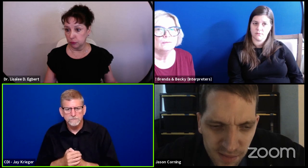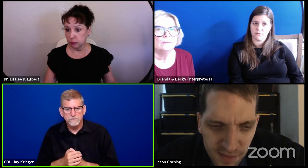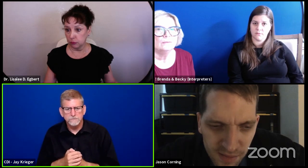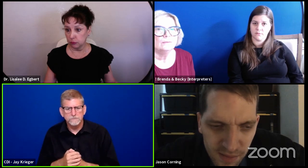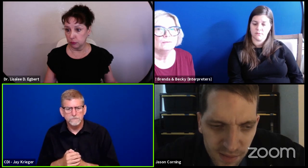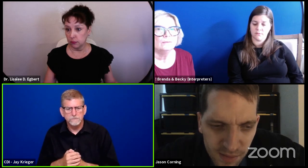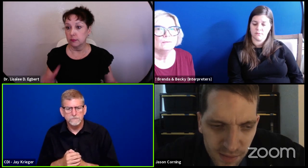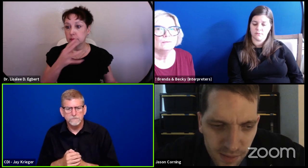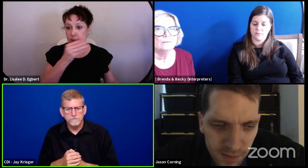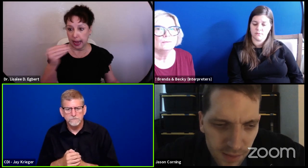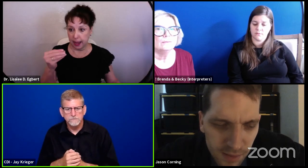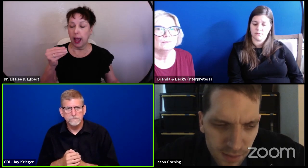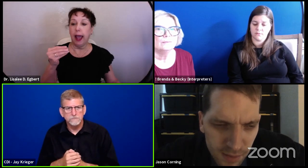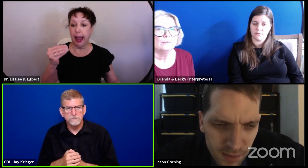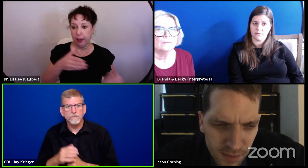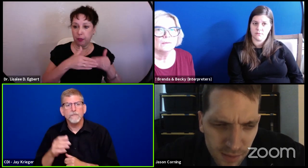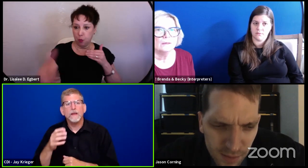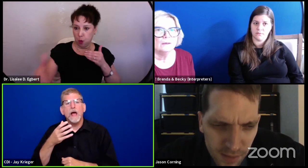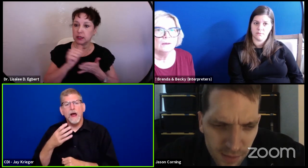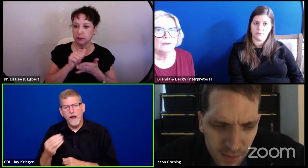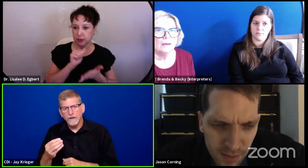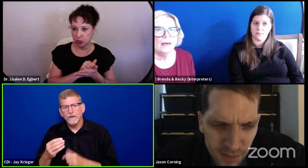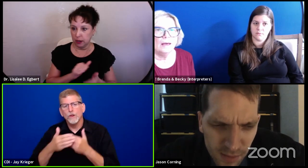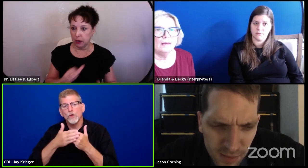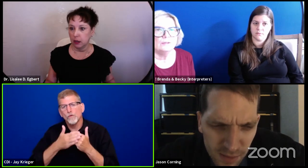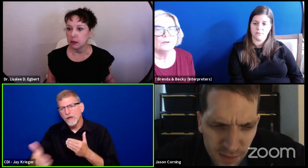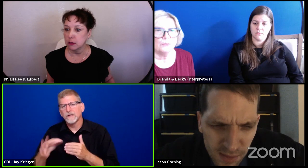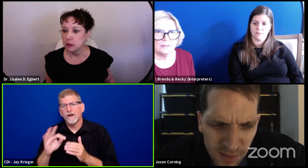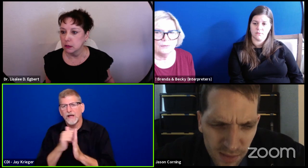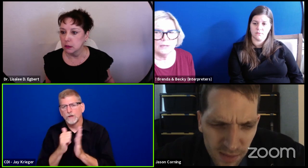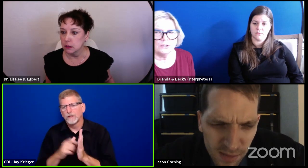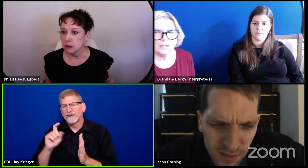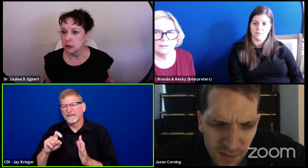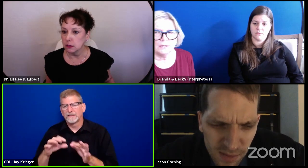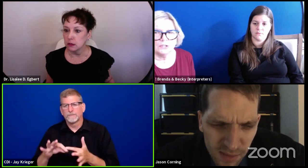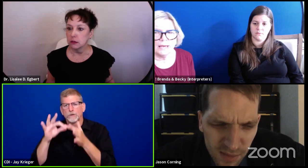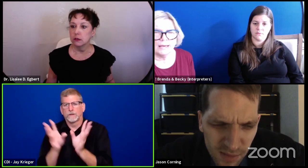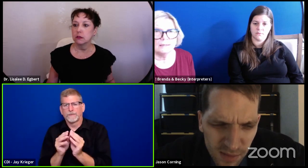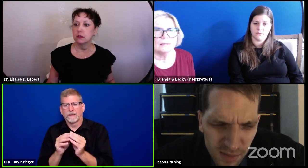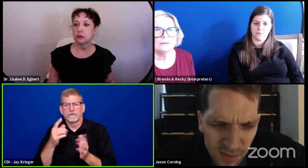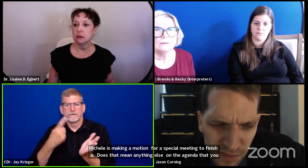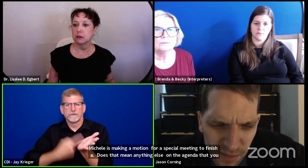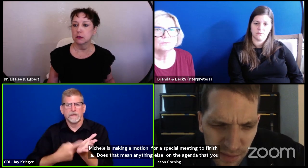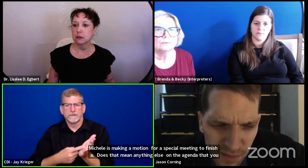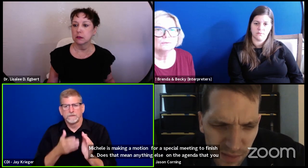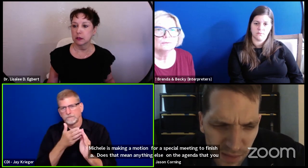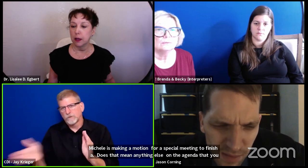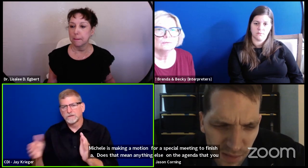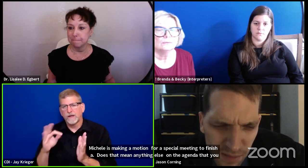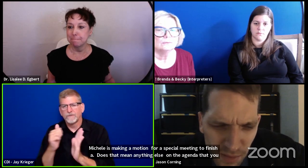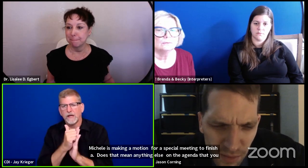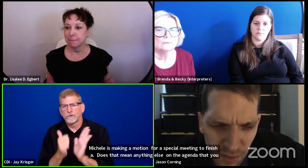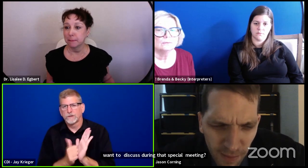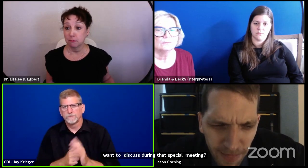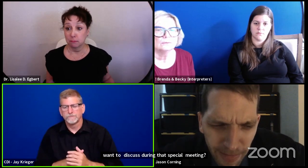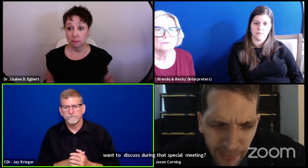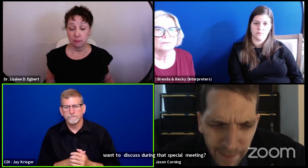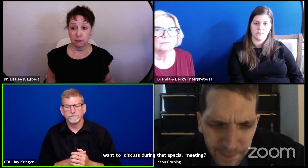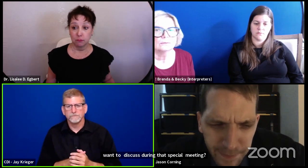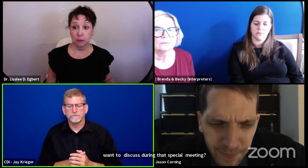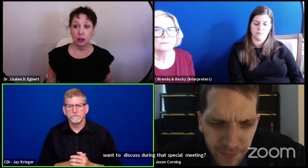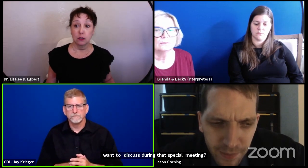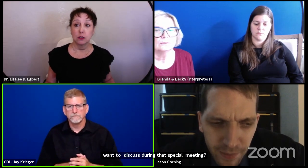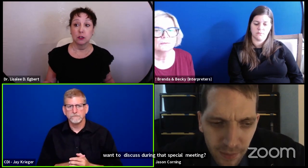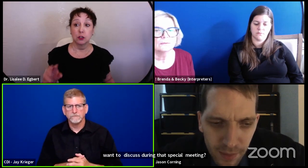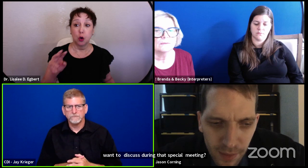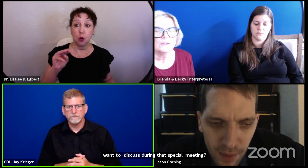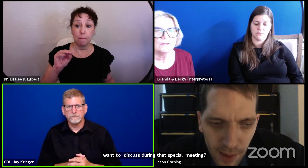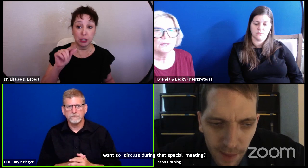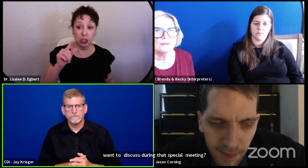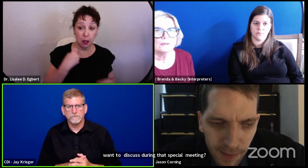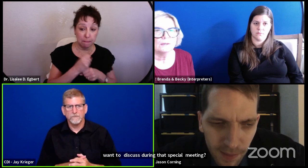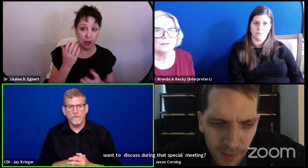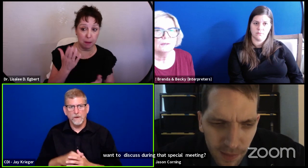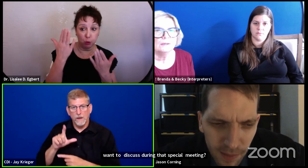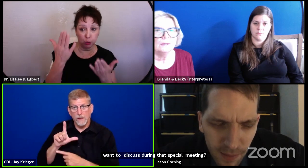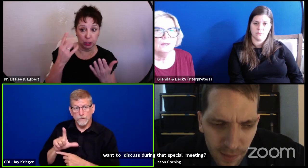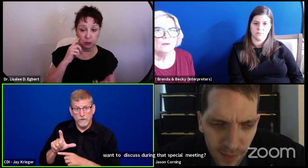"And the rest of the agenda," she adds.